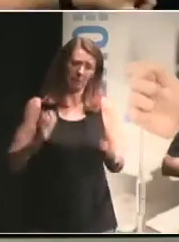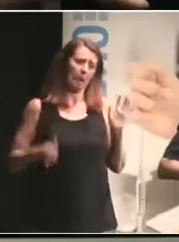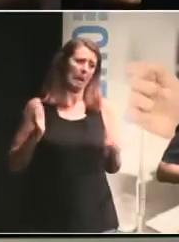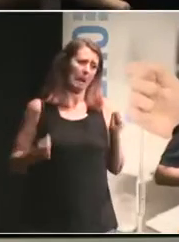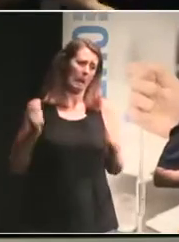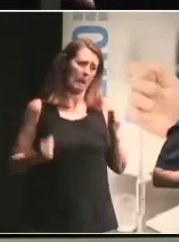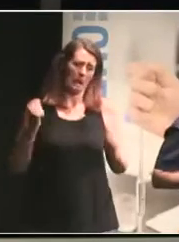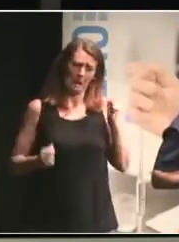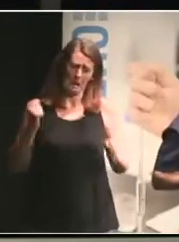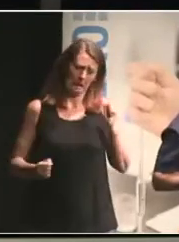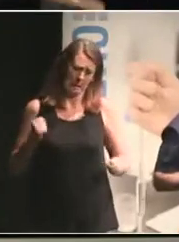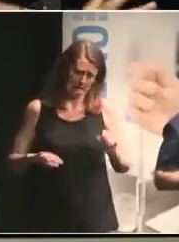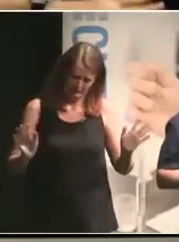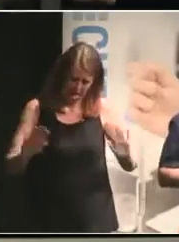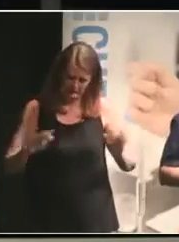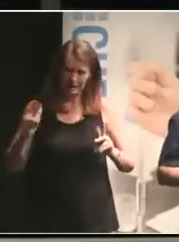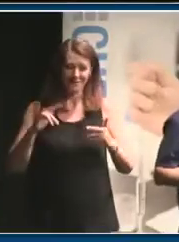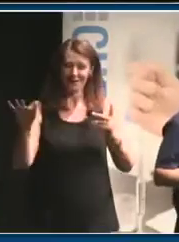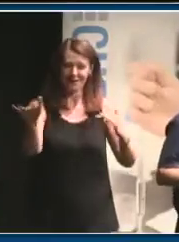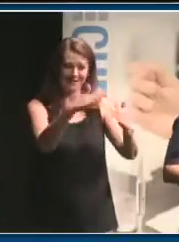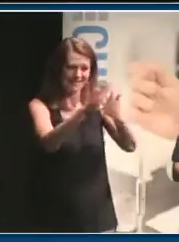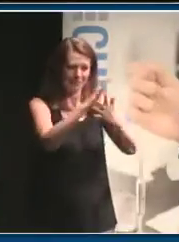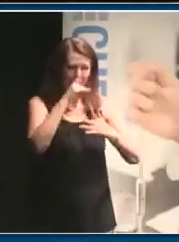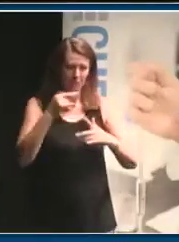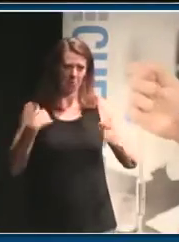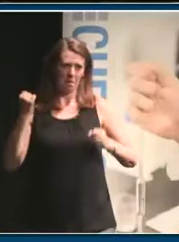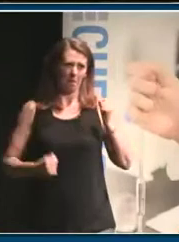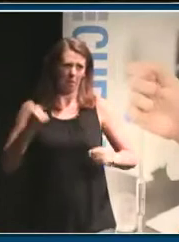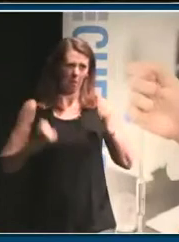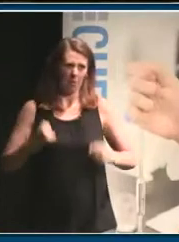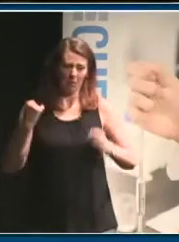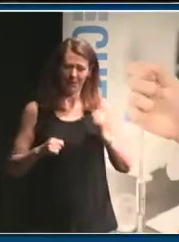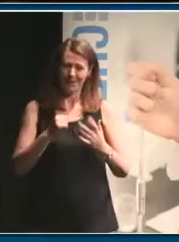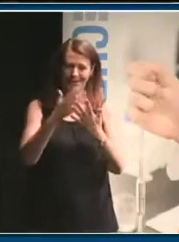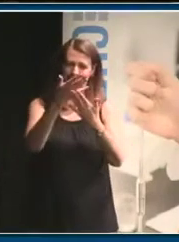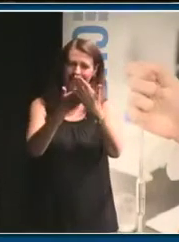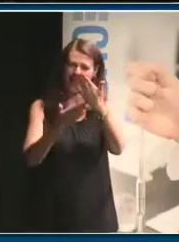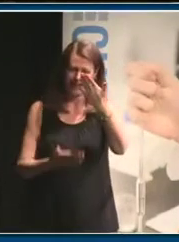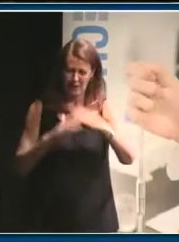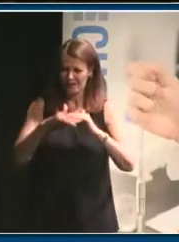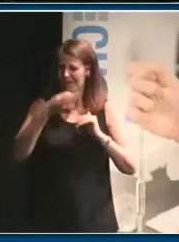here I am surrounded by all these happy people and they do this story about this kid who's assembled